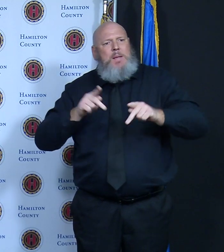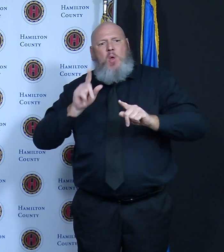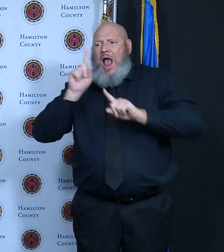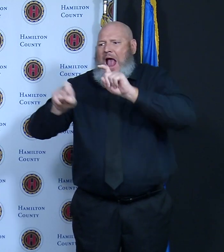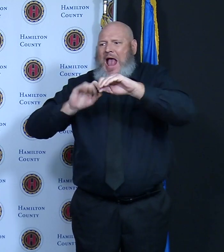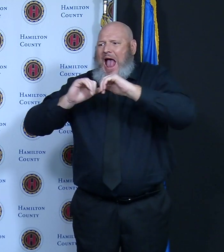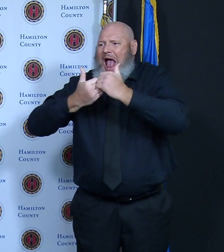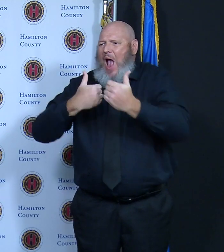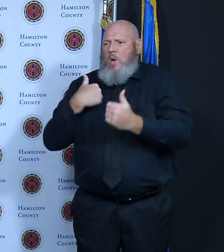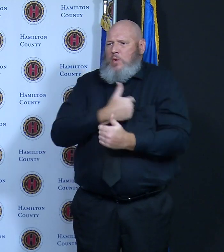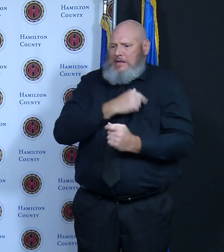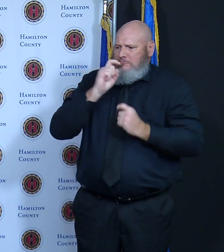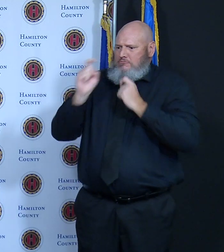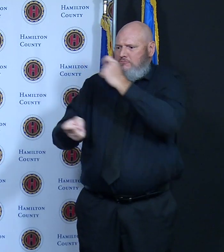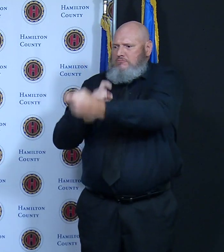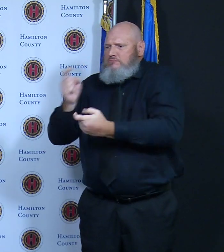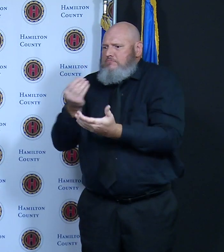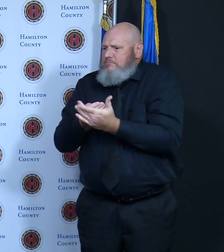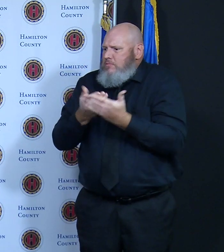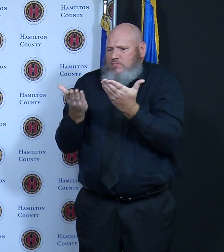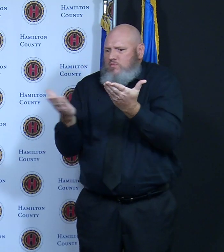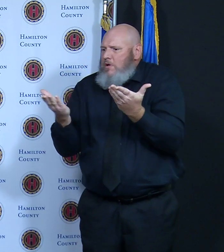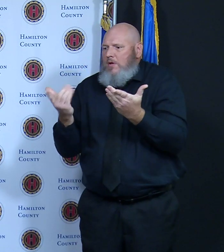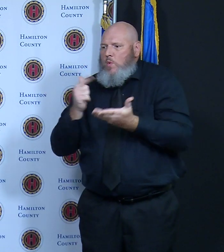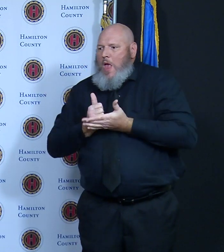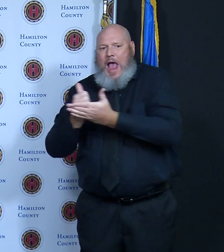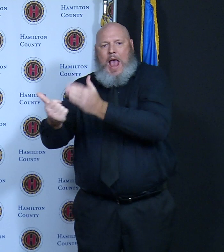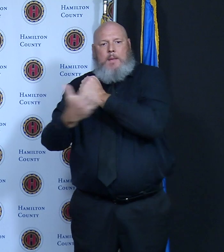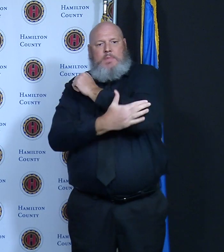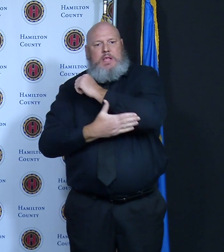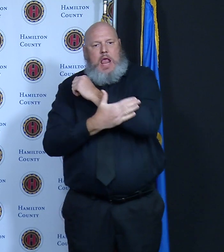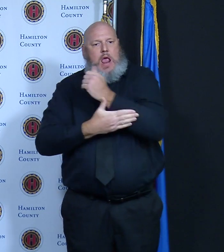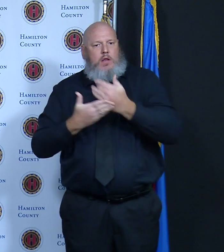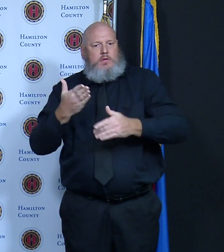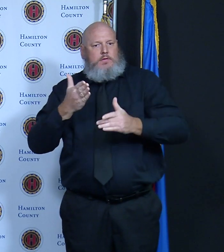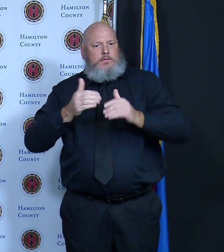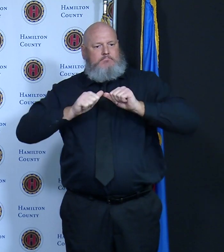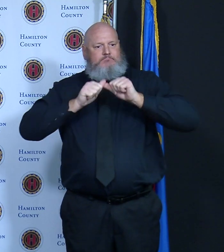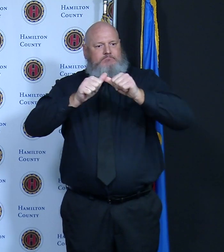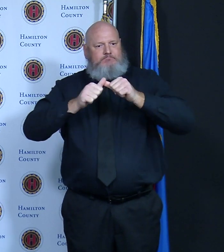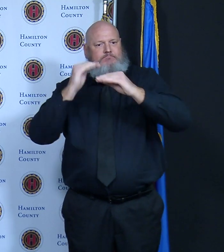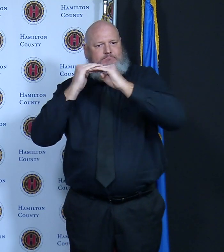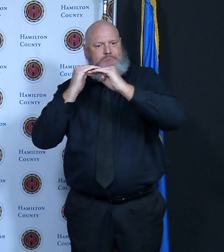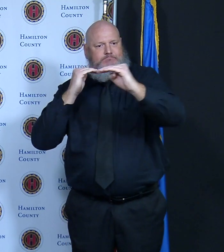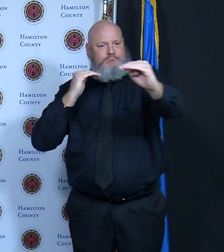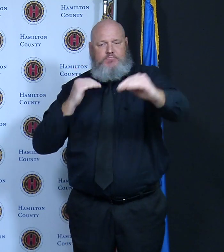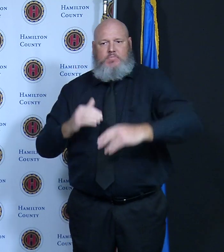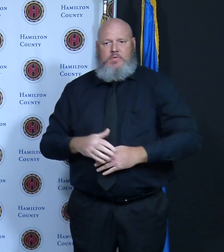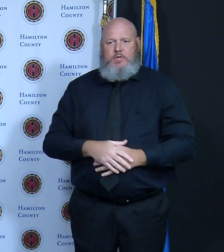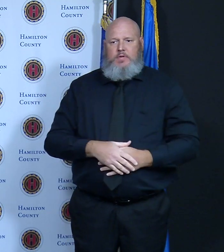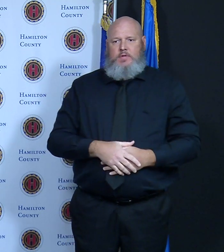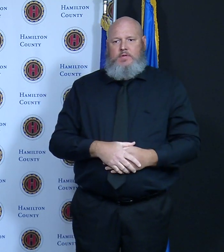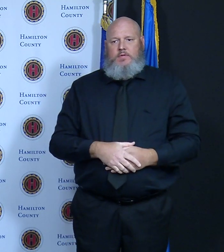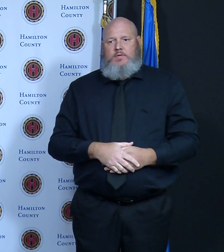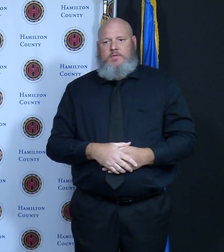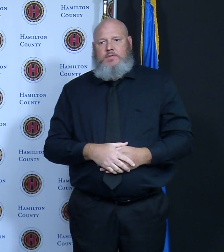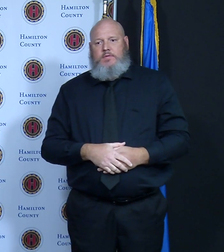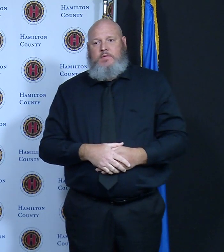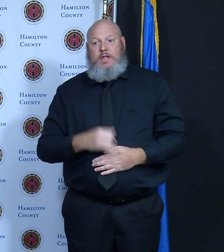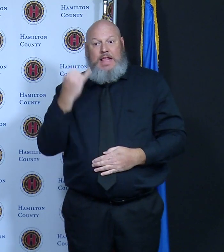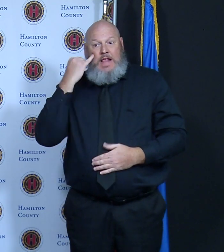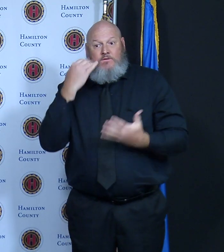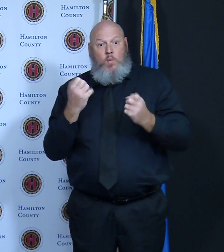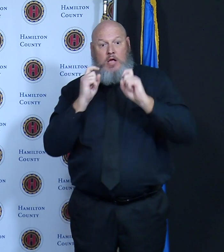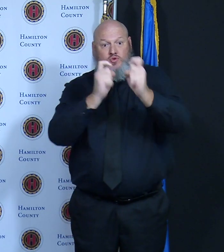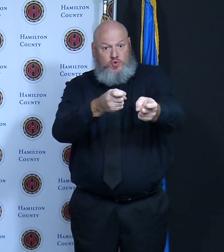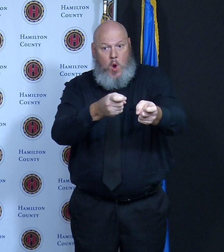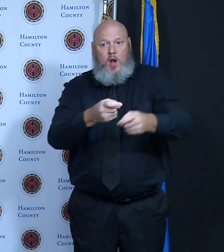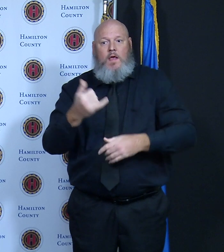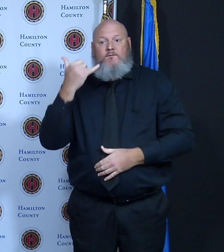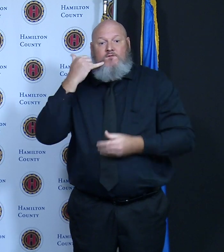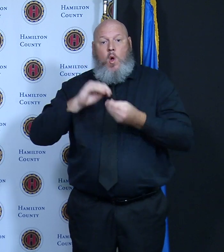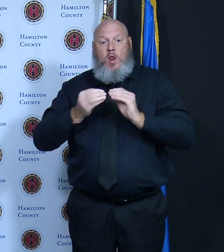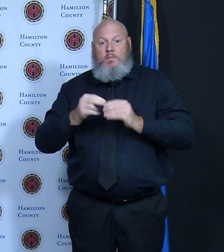for PPE donations is 263-8200 263-8200